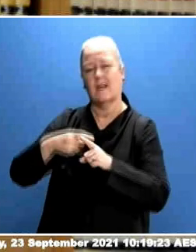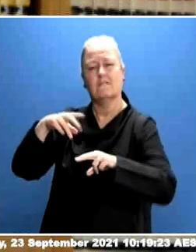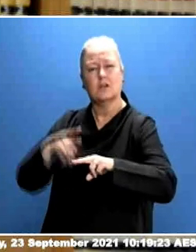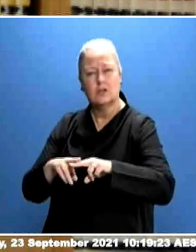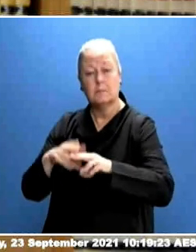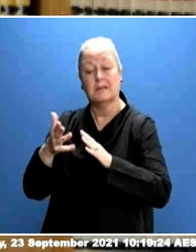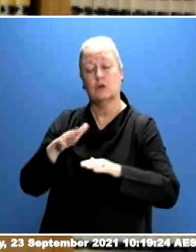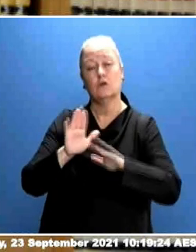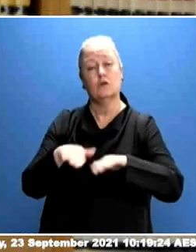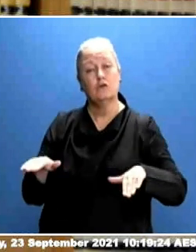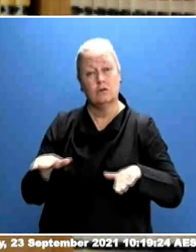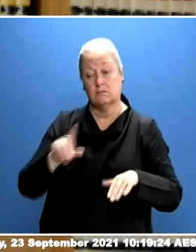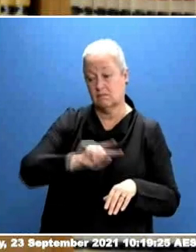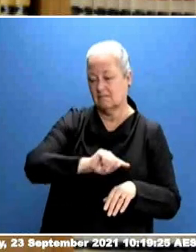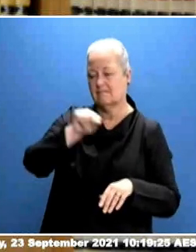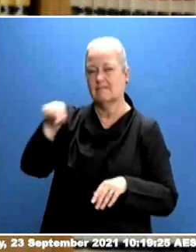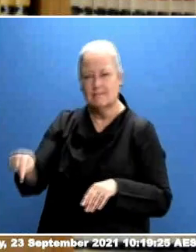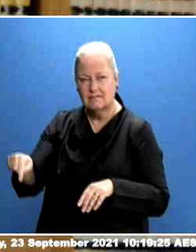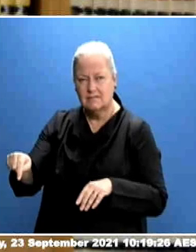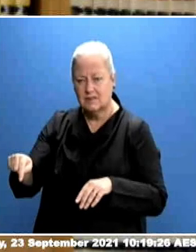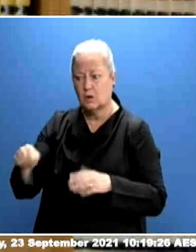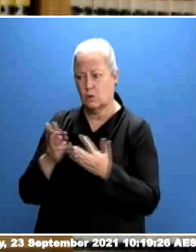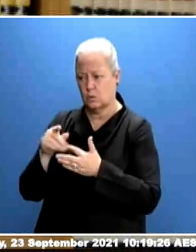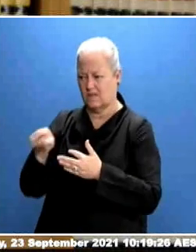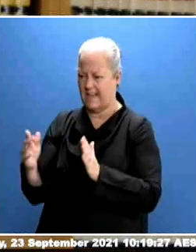for that circuit breaker and period of time to stabilise,